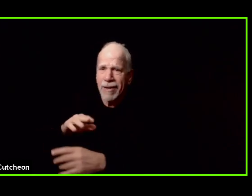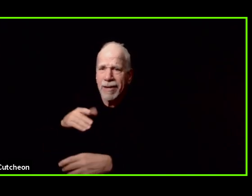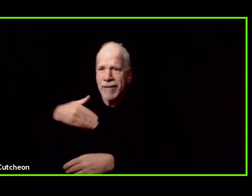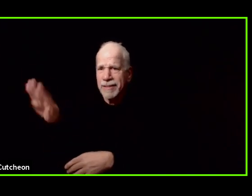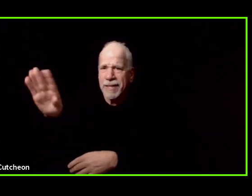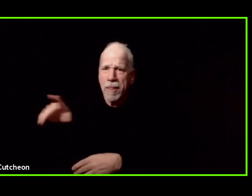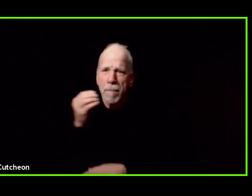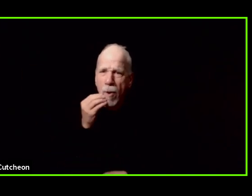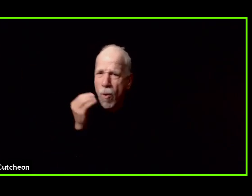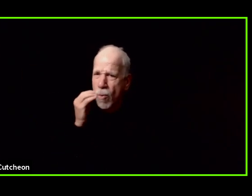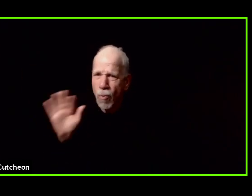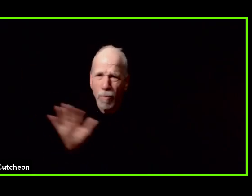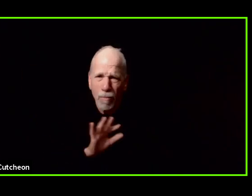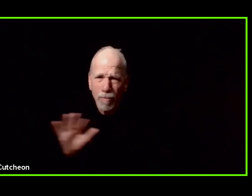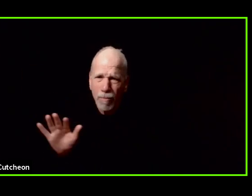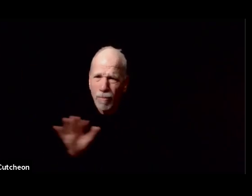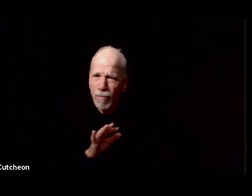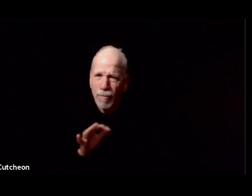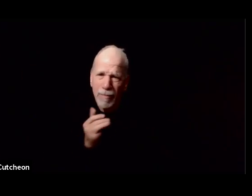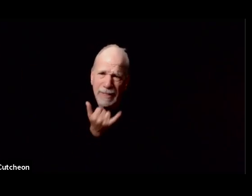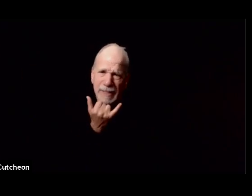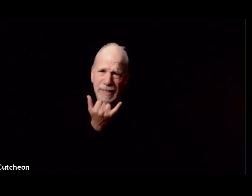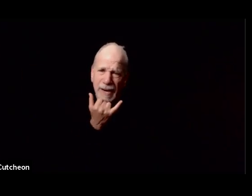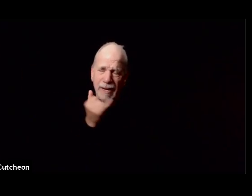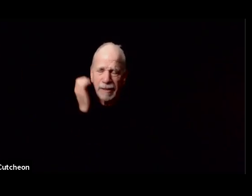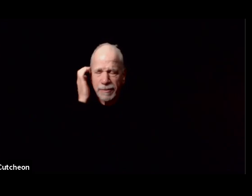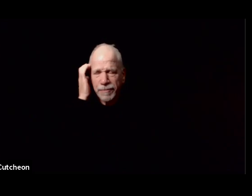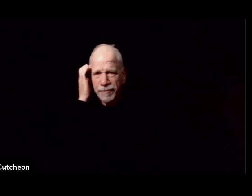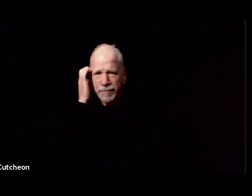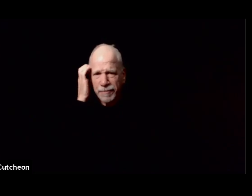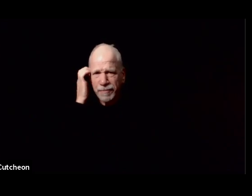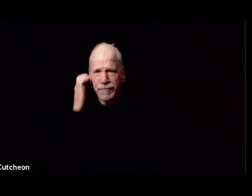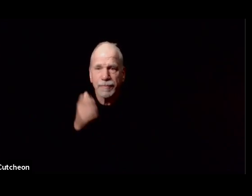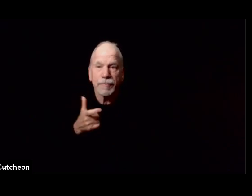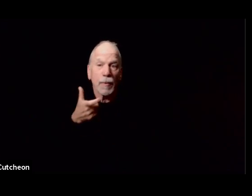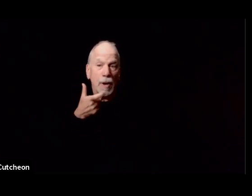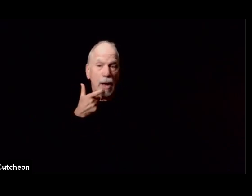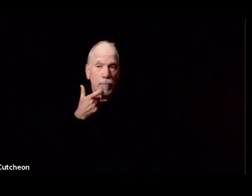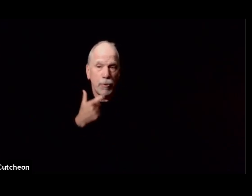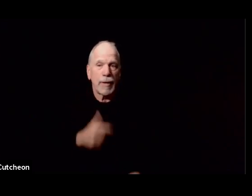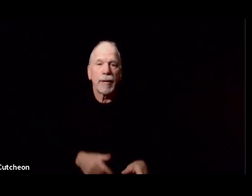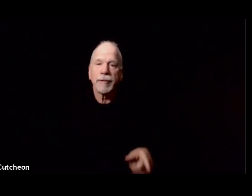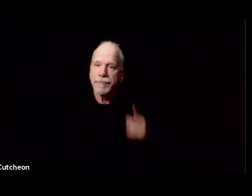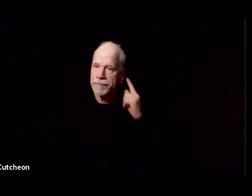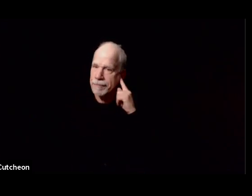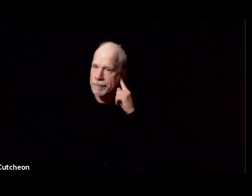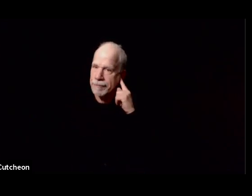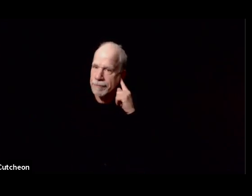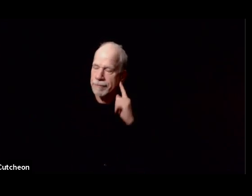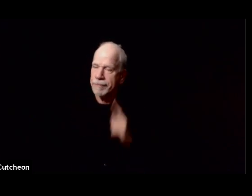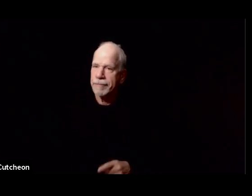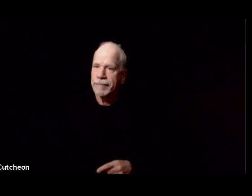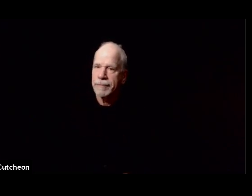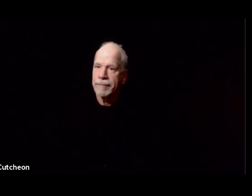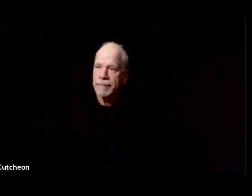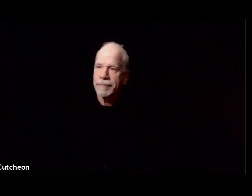Operator: Your next question comes from the line of Kirsti Marohn from Minnesota Public